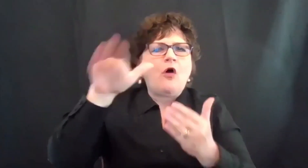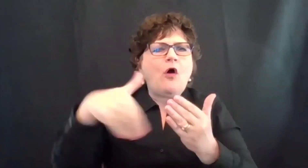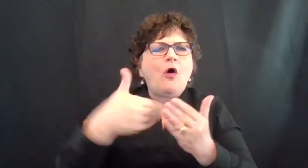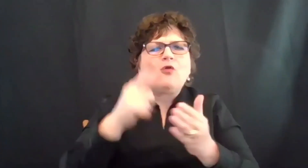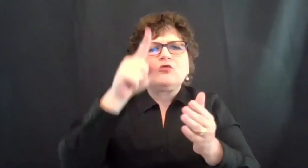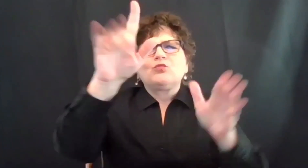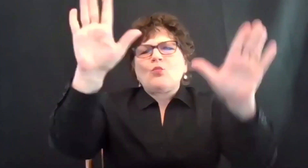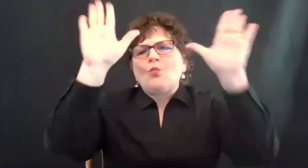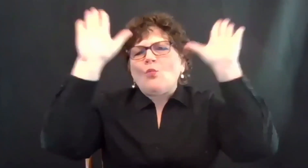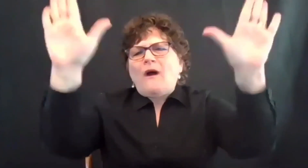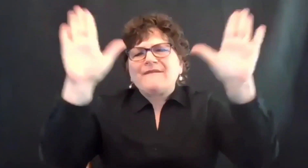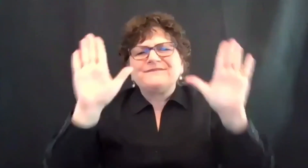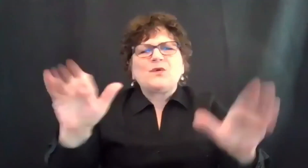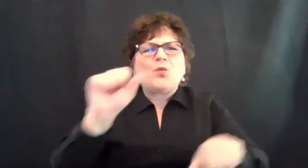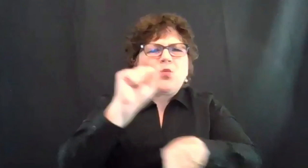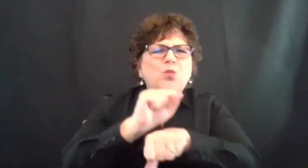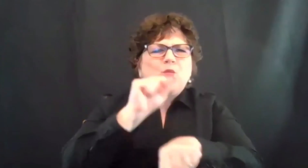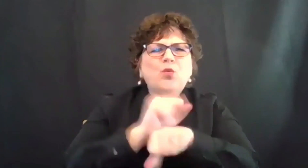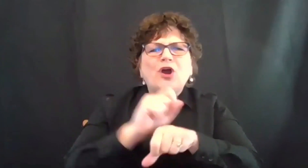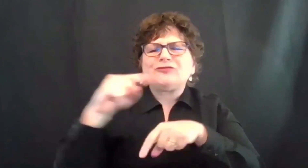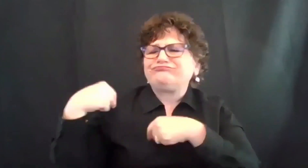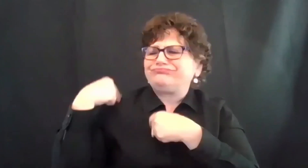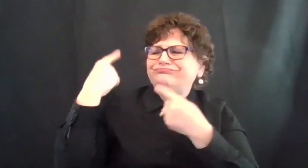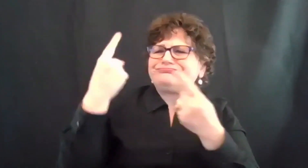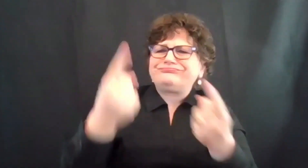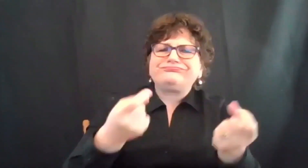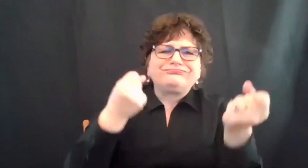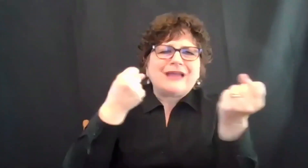Thank you for all the great work you have done